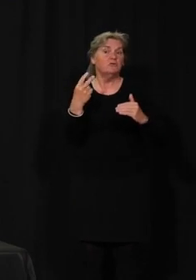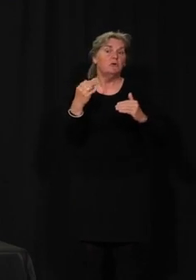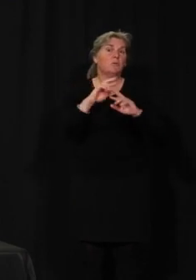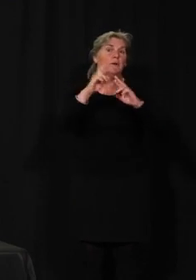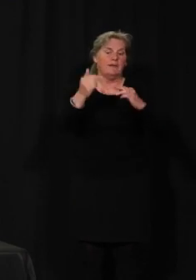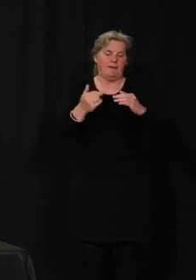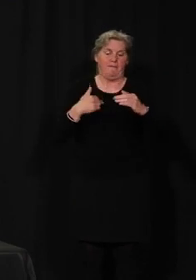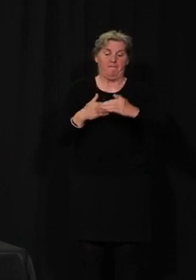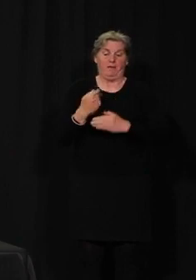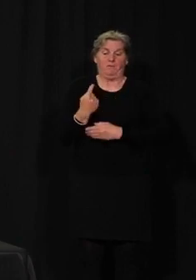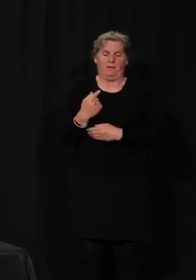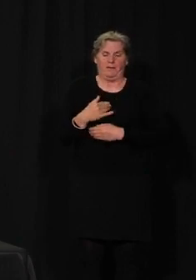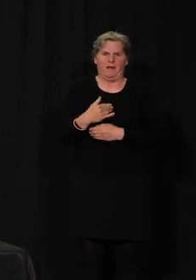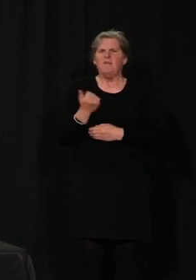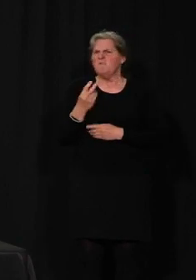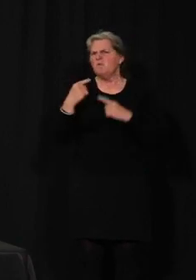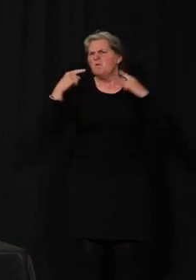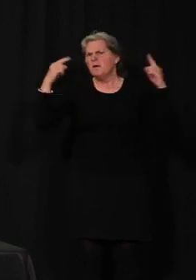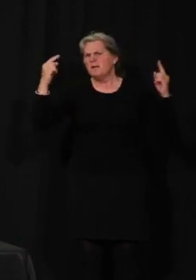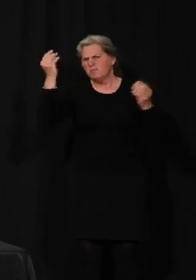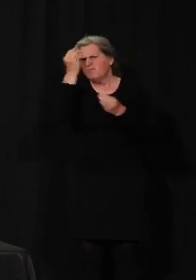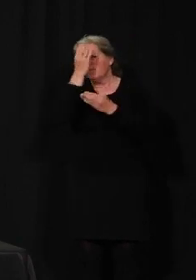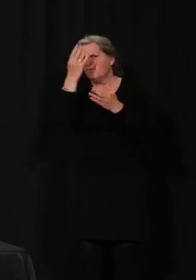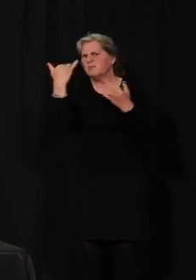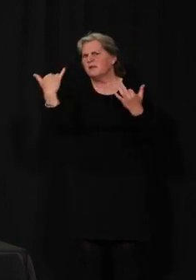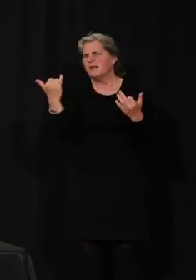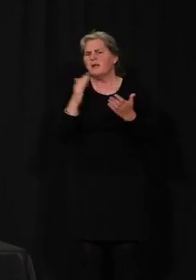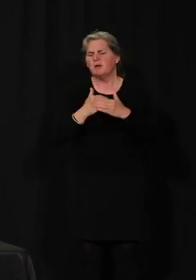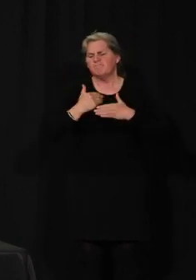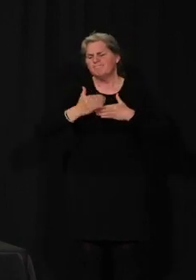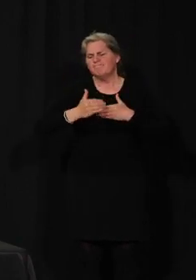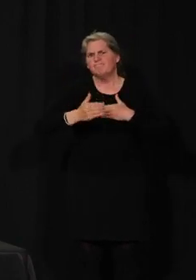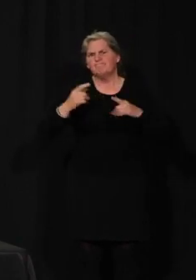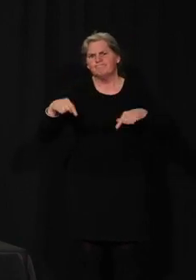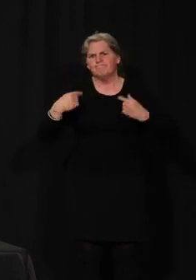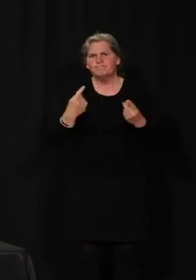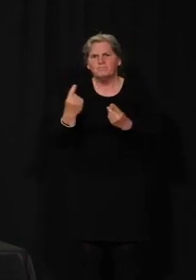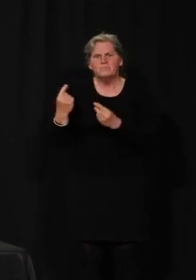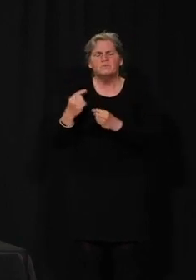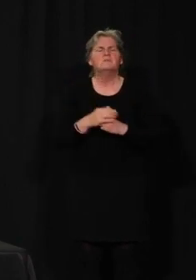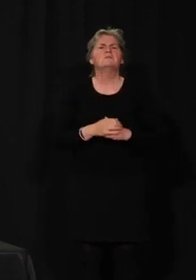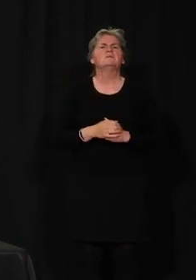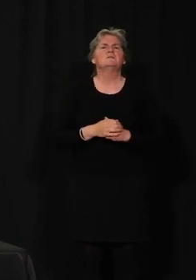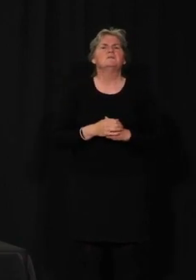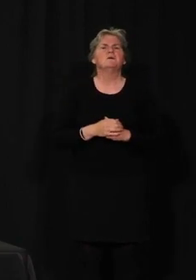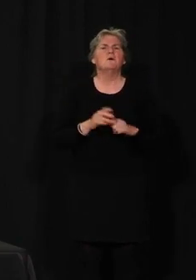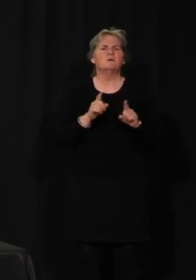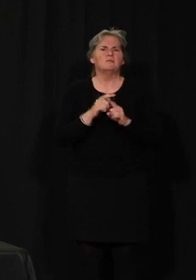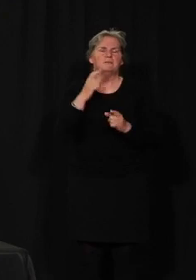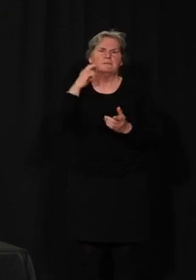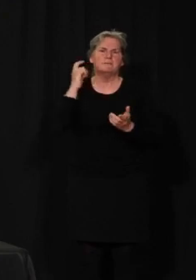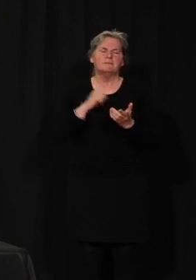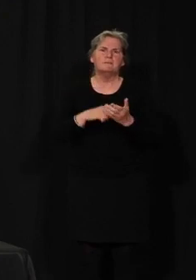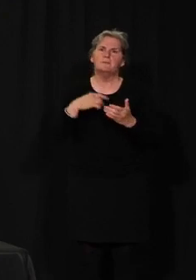I have a few announcements I wod like to make today about the progress. I would like to acknowledge the incredible efforts that local